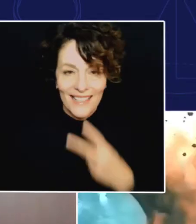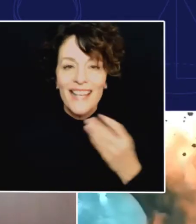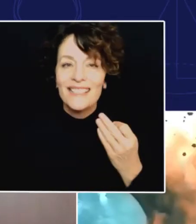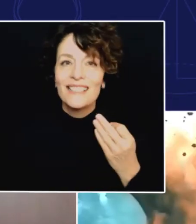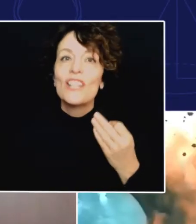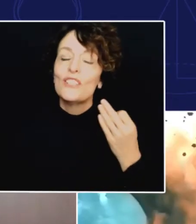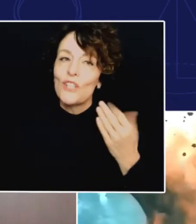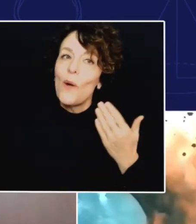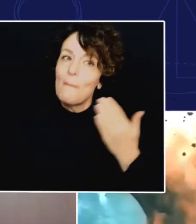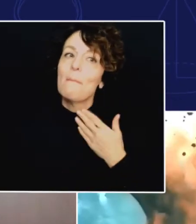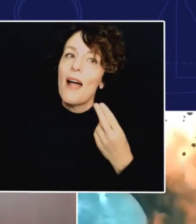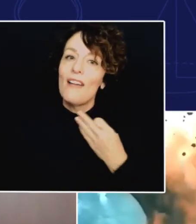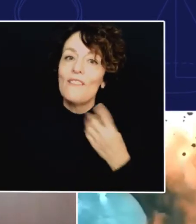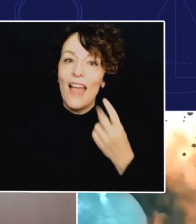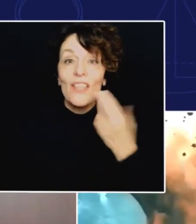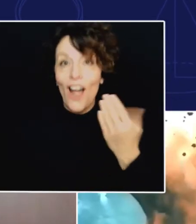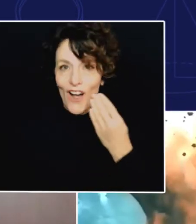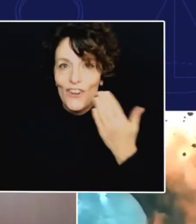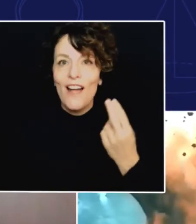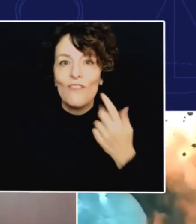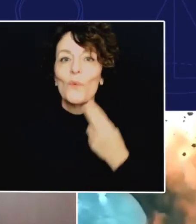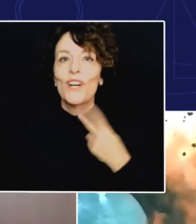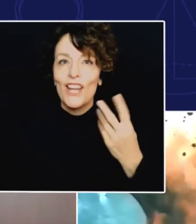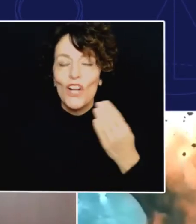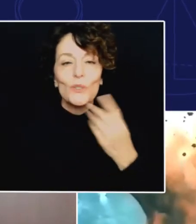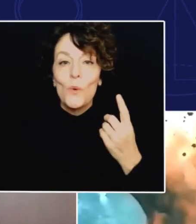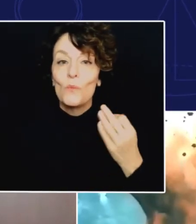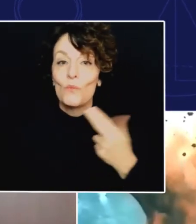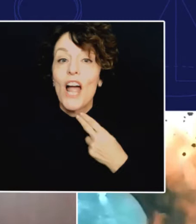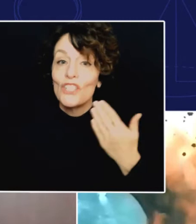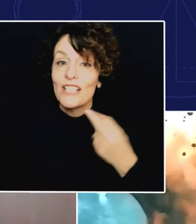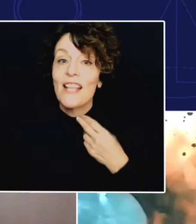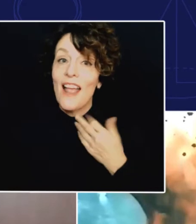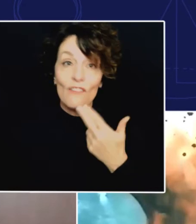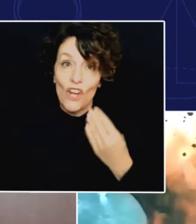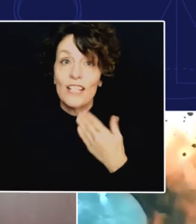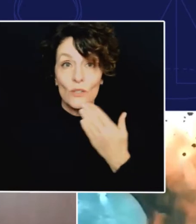[DR. HORTON:] Yes! So... I had the honor of working on two projects that have gone into space.